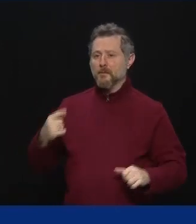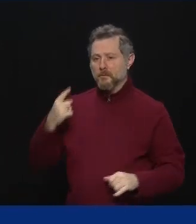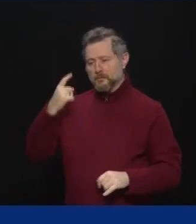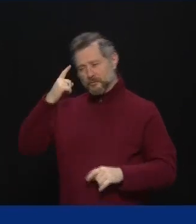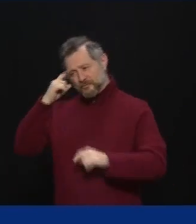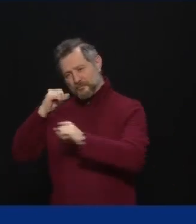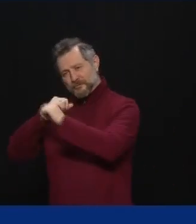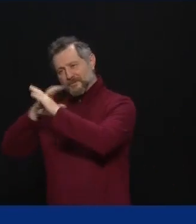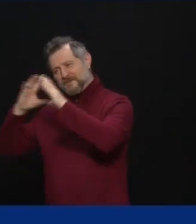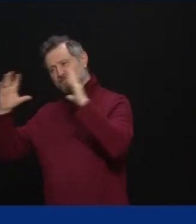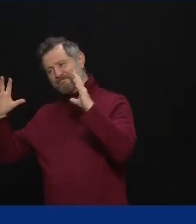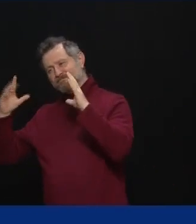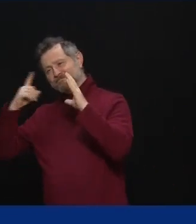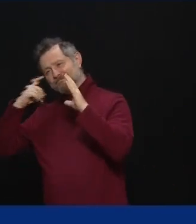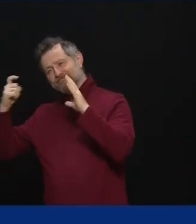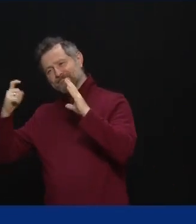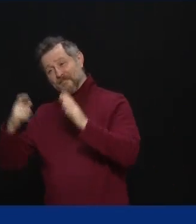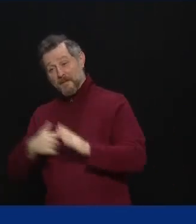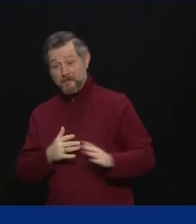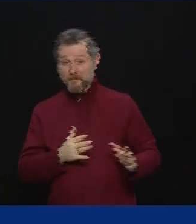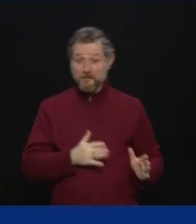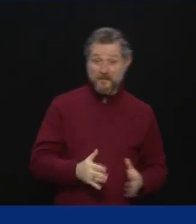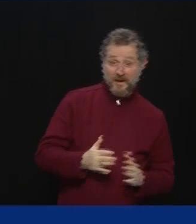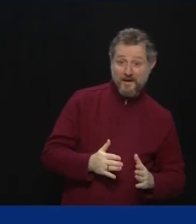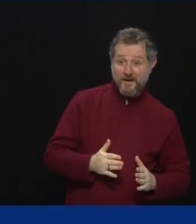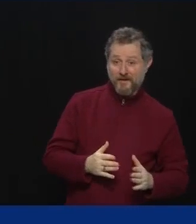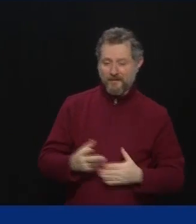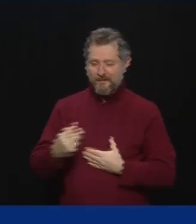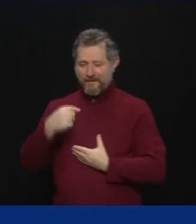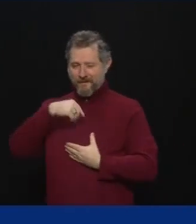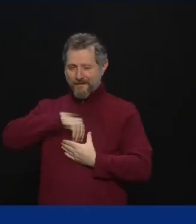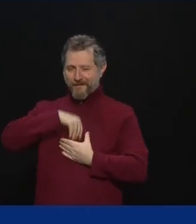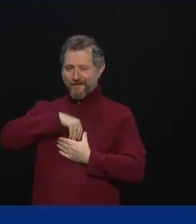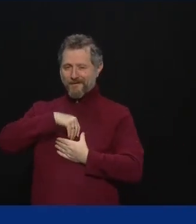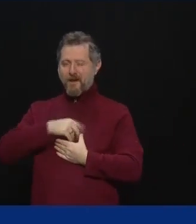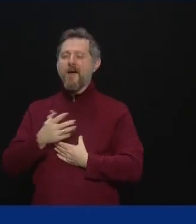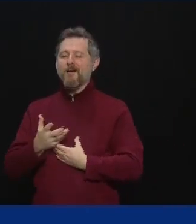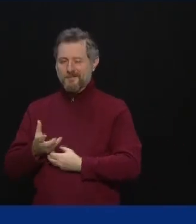WE FOUND A QUOTE, "TO ACCOMPLISH GREAT THINGS YOU MUST NOT ONLY